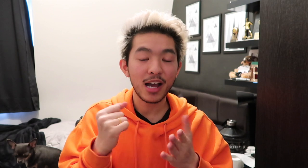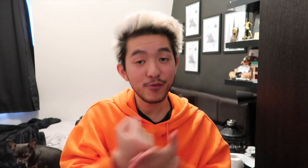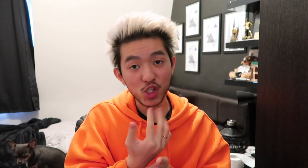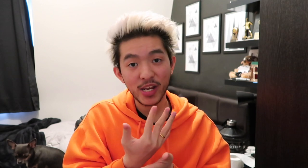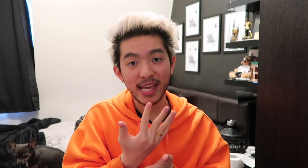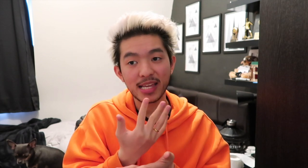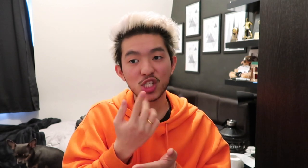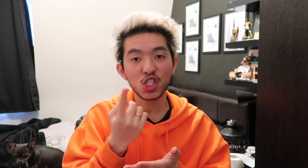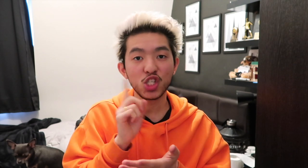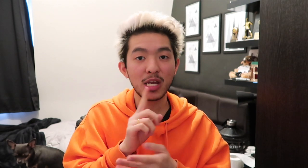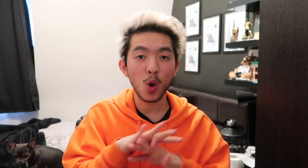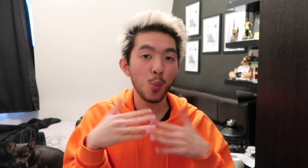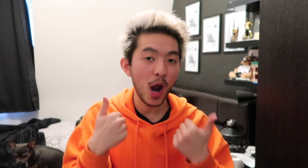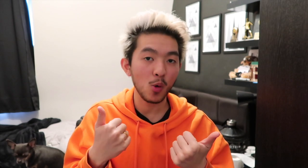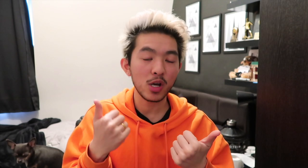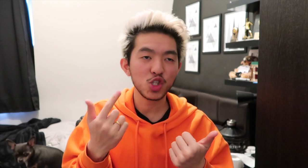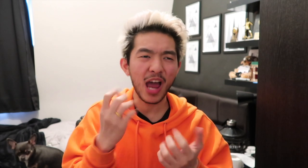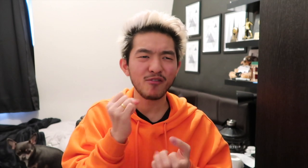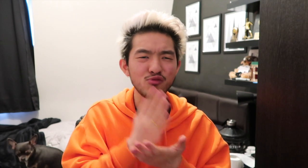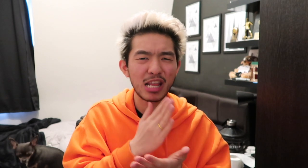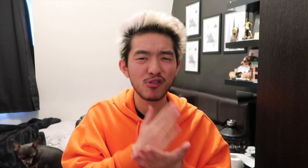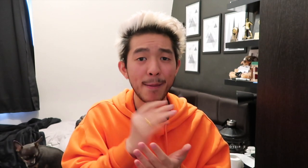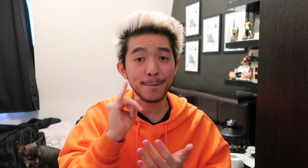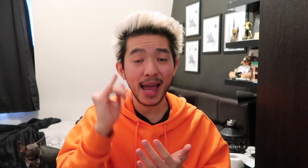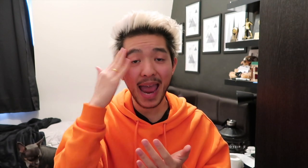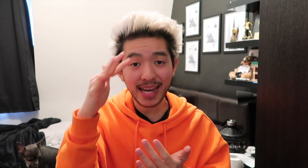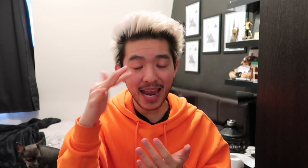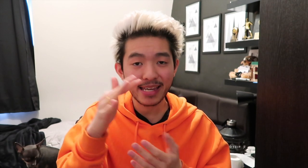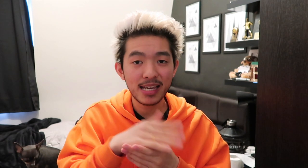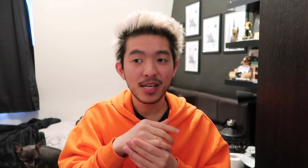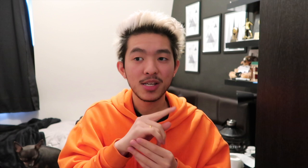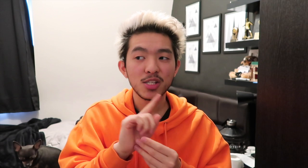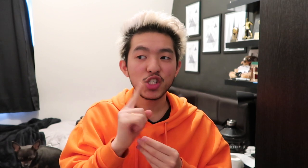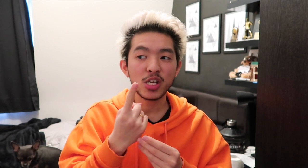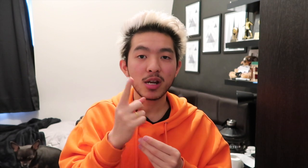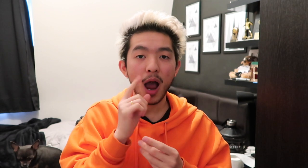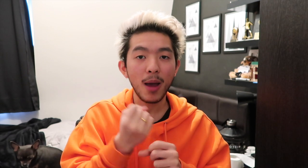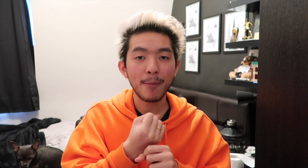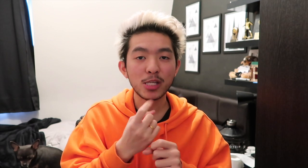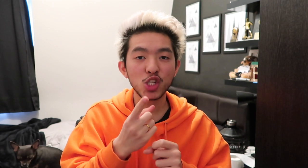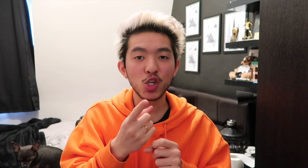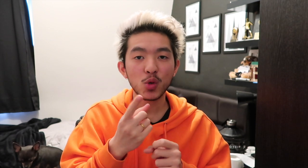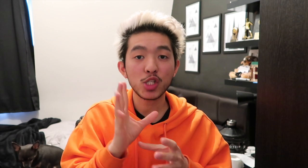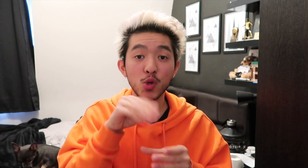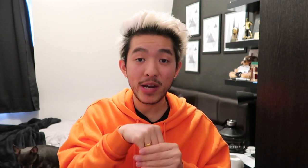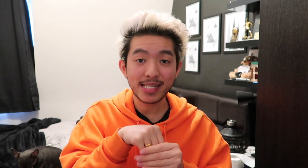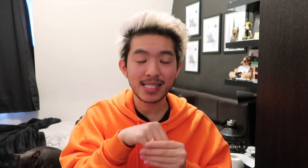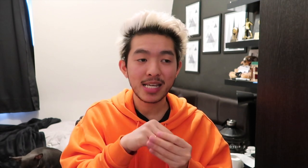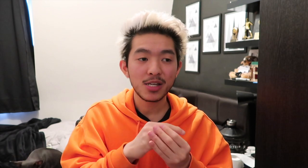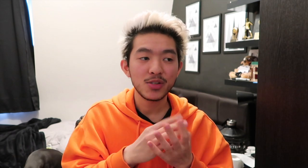Unfortunately, she's not well at the moment... She had a bad headache